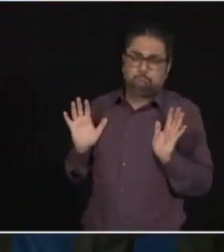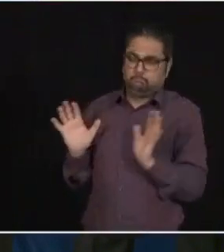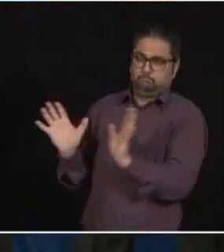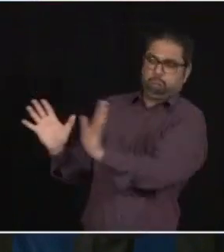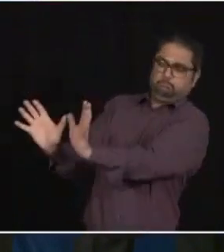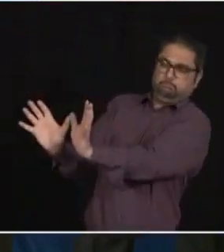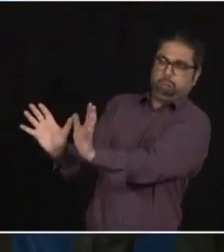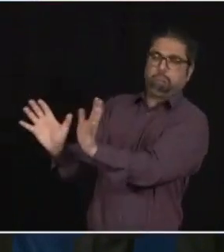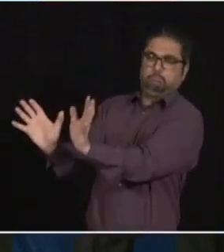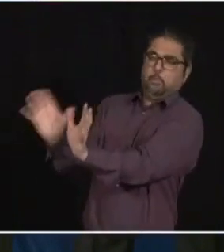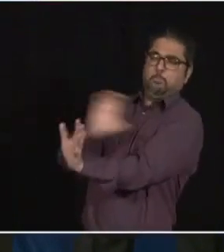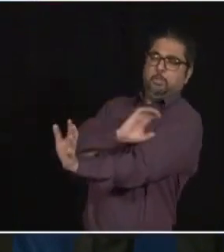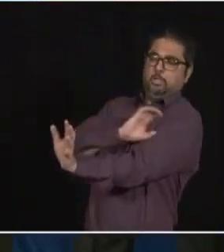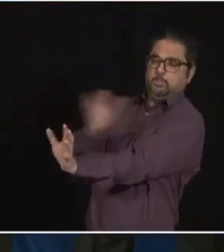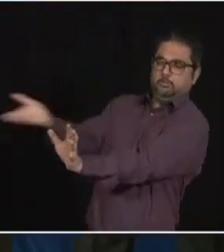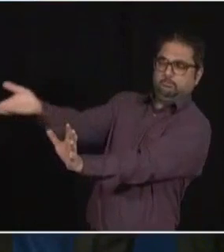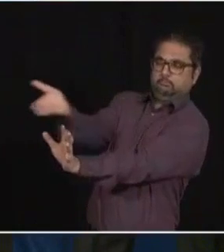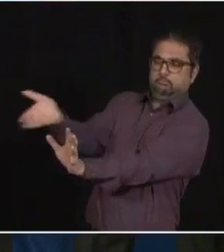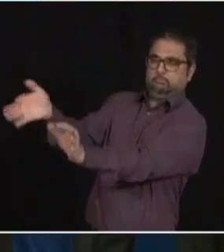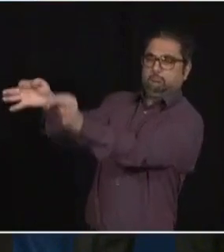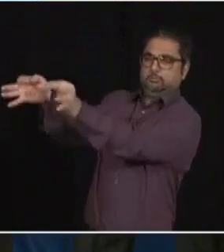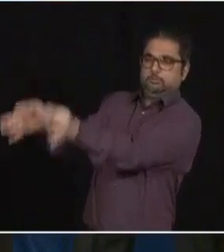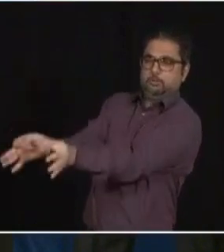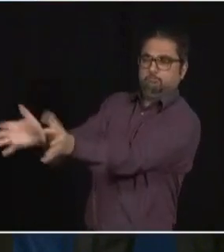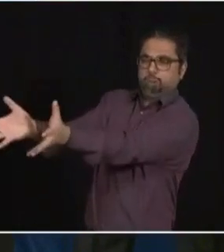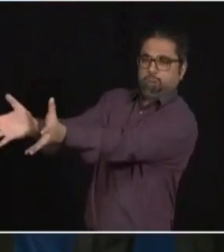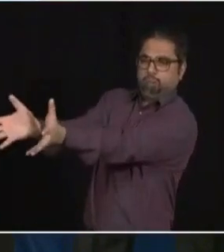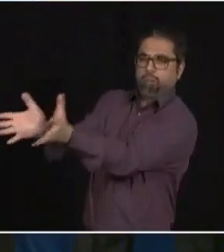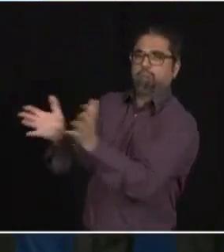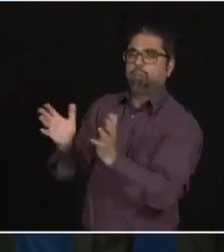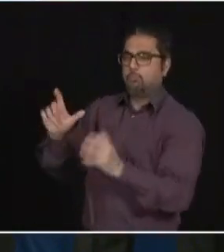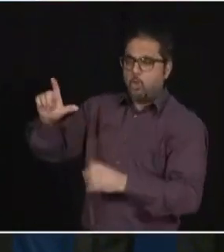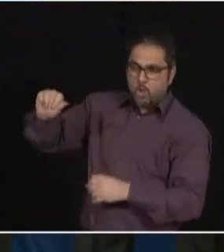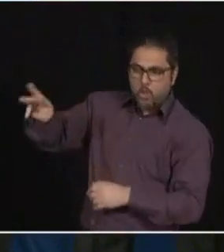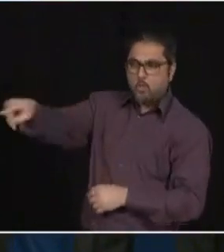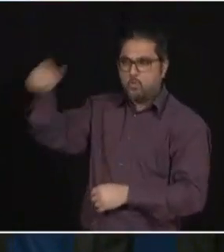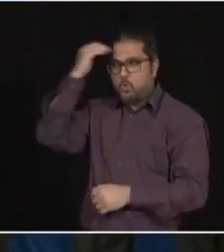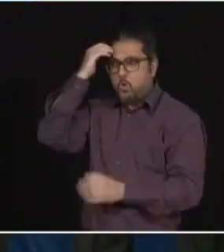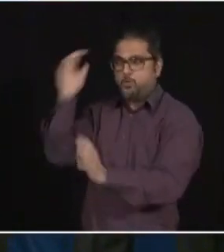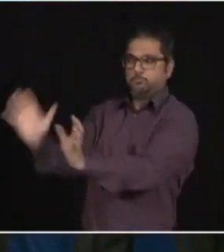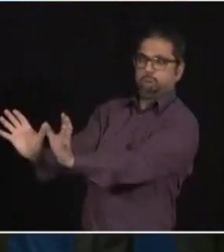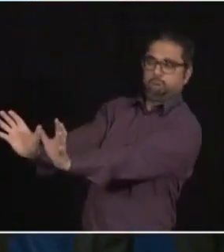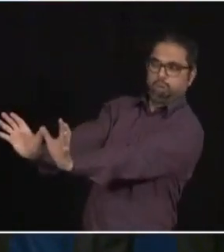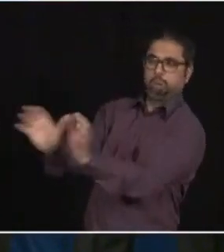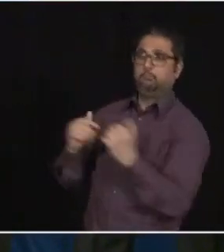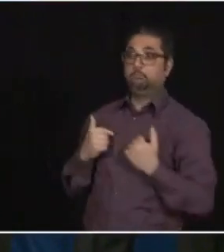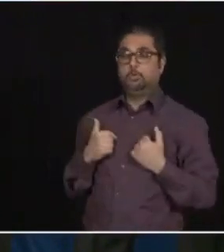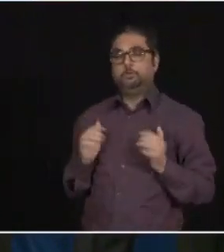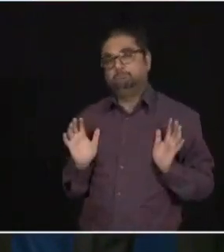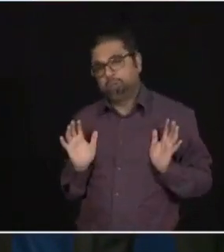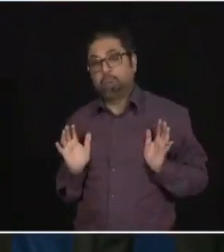Police and bylaw officers here in Toronto. Do I think it's a little unfair, people